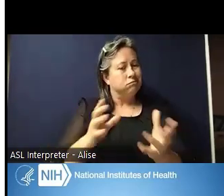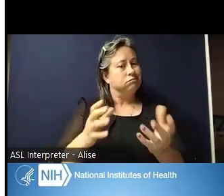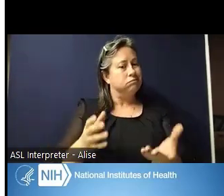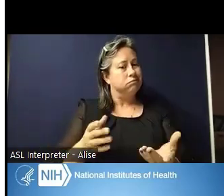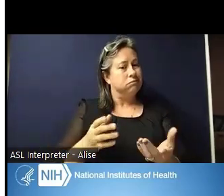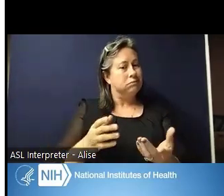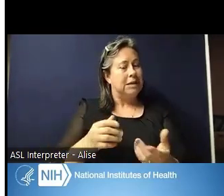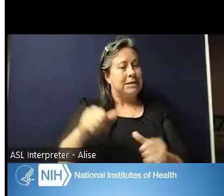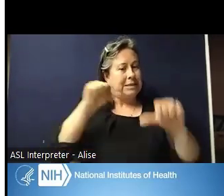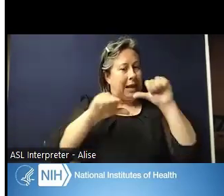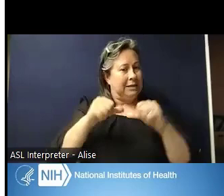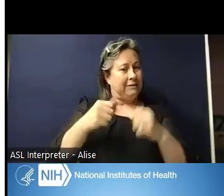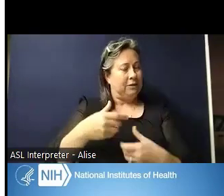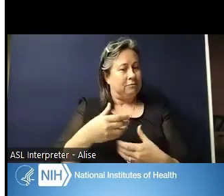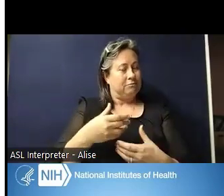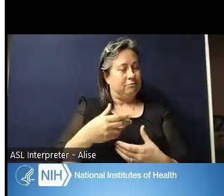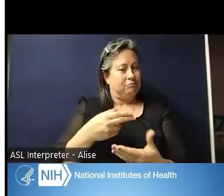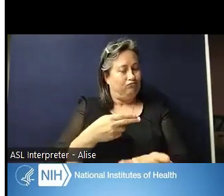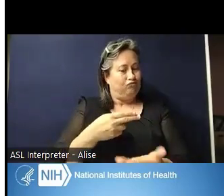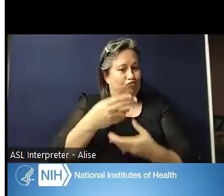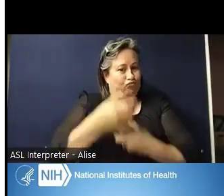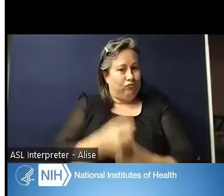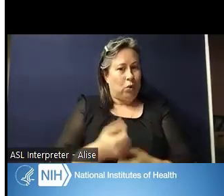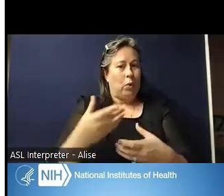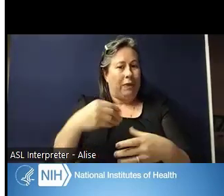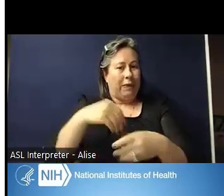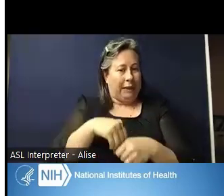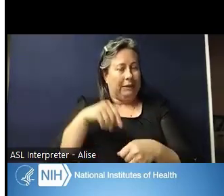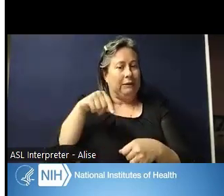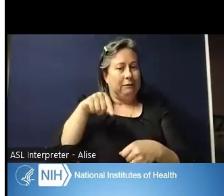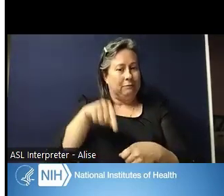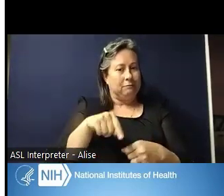within and throughout the research enterprise and protecting the federal interest.